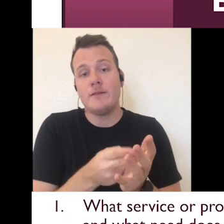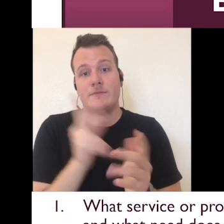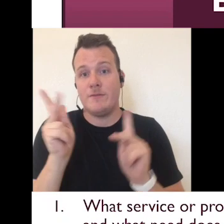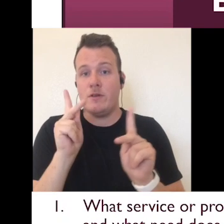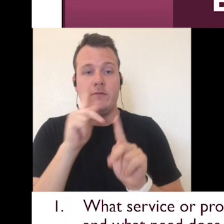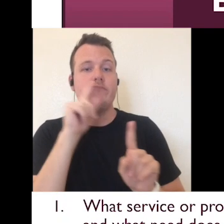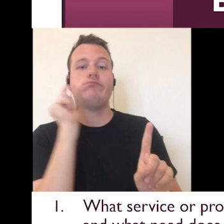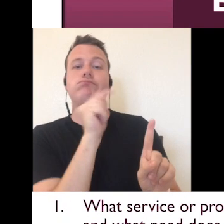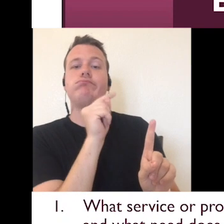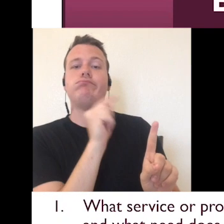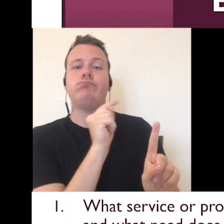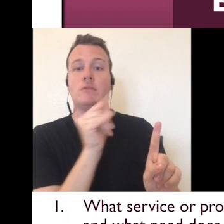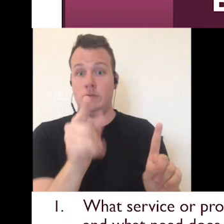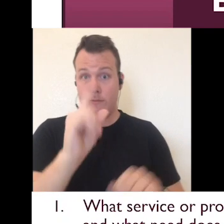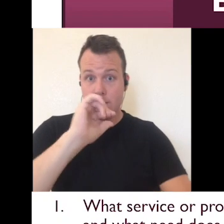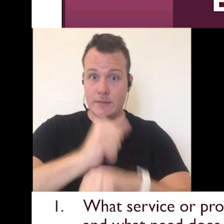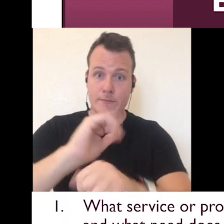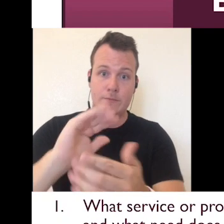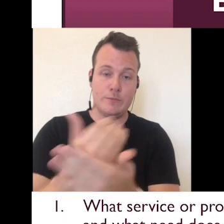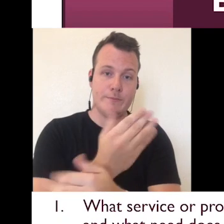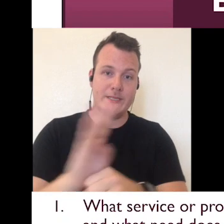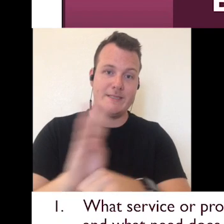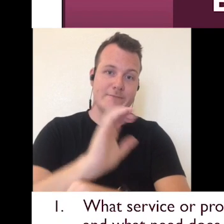Because everybody's going somewhere else right nowA